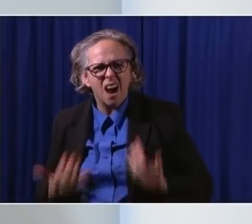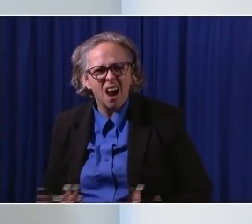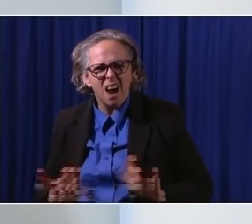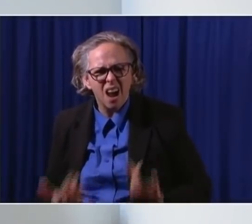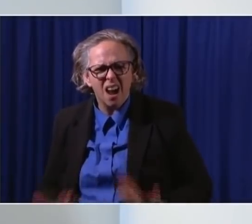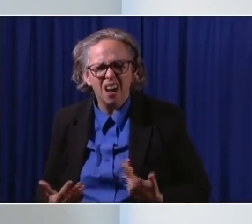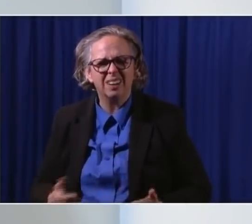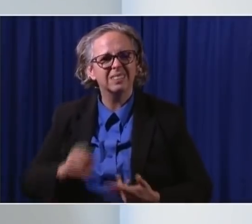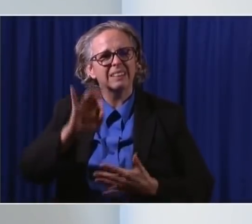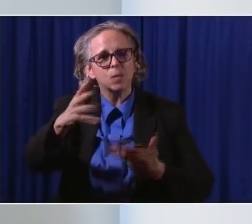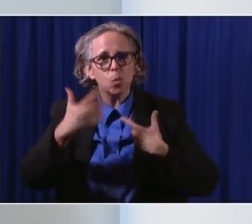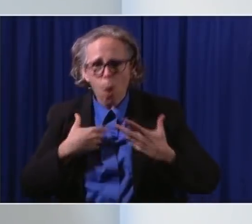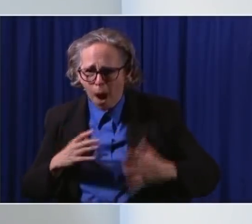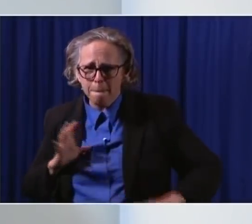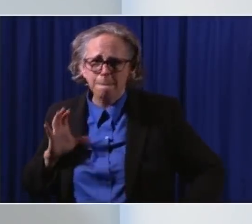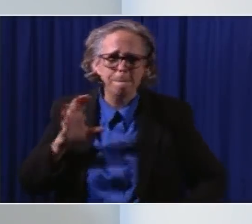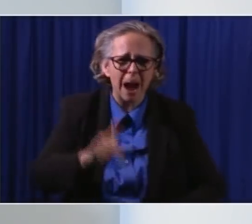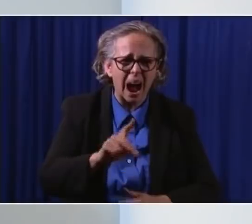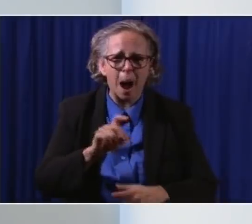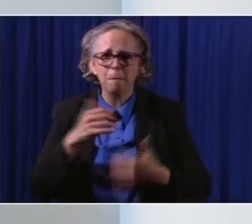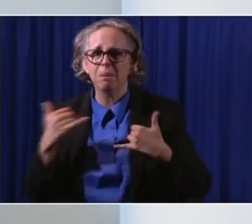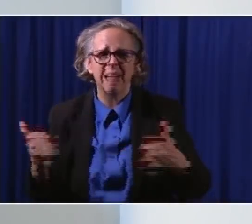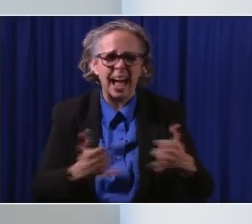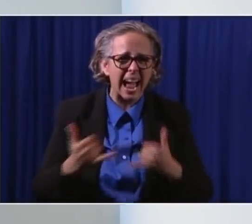YOU A LOT. A LOT OF YOUR